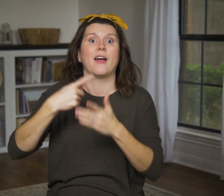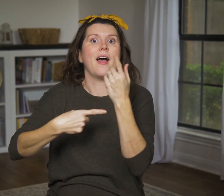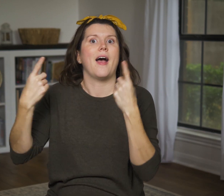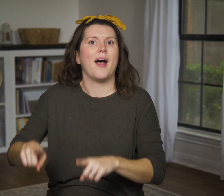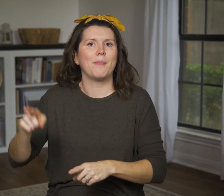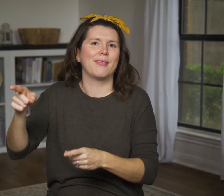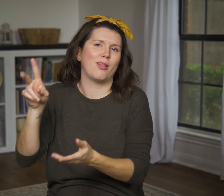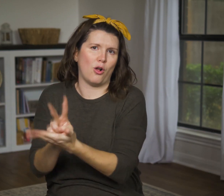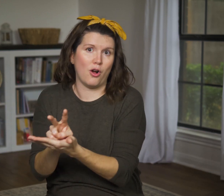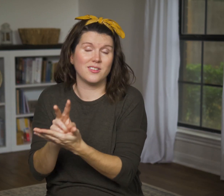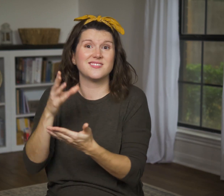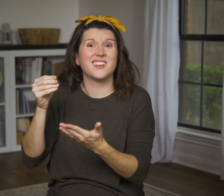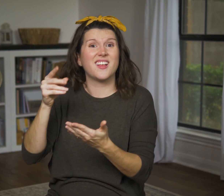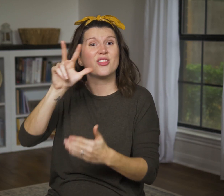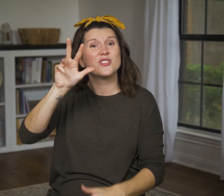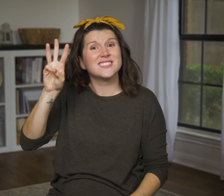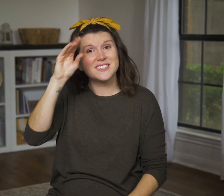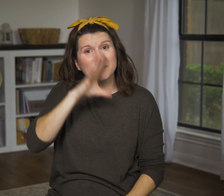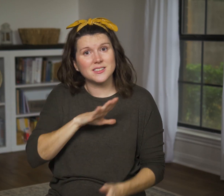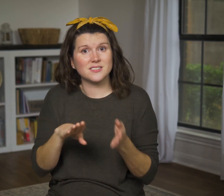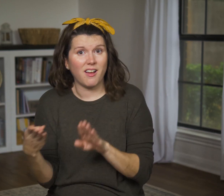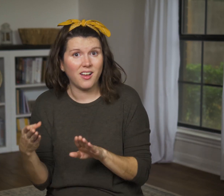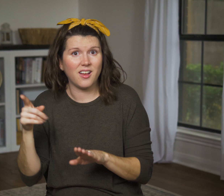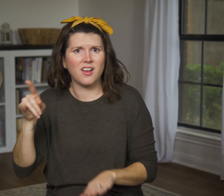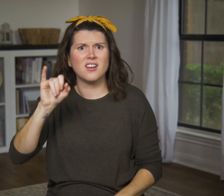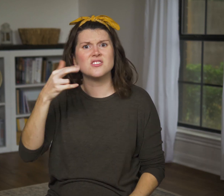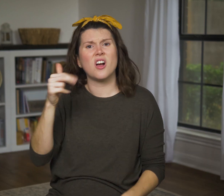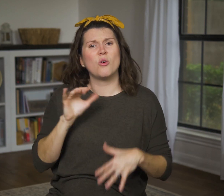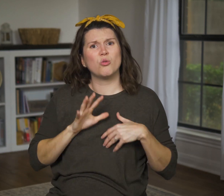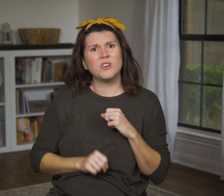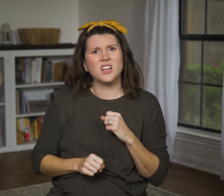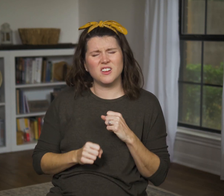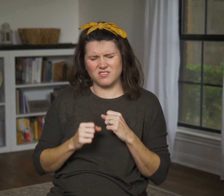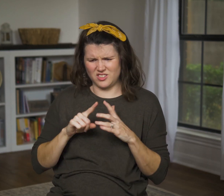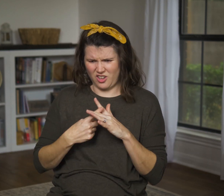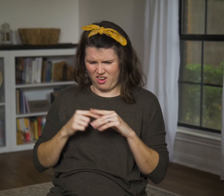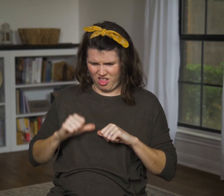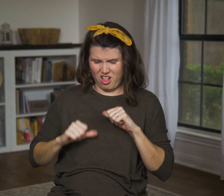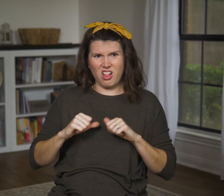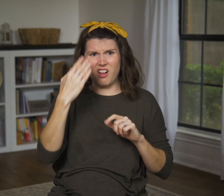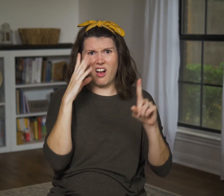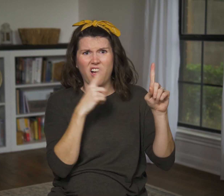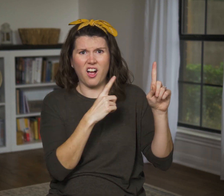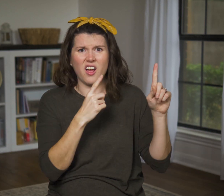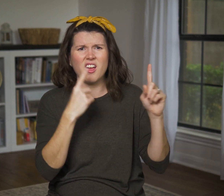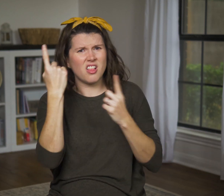Not only do they lose, but 36 men die in the process. Joshua grieves and begins to doubt God,